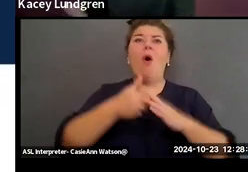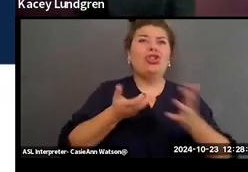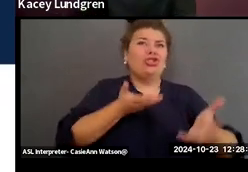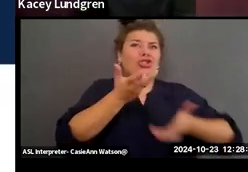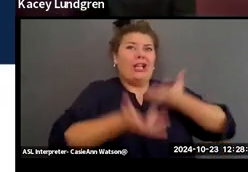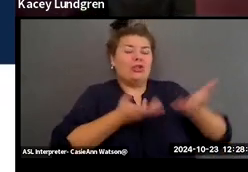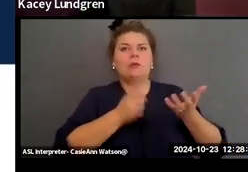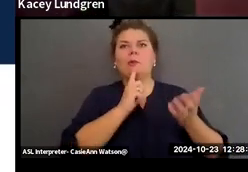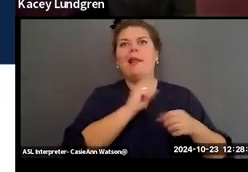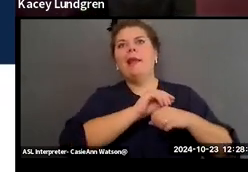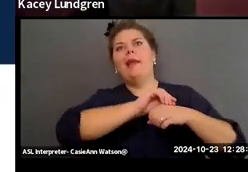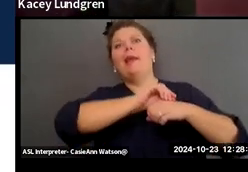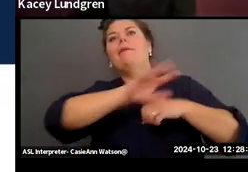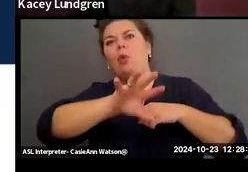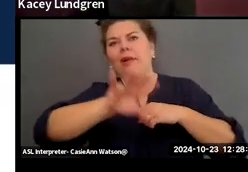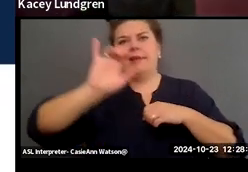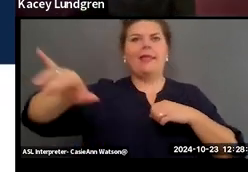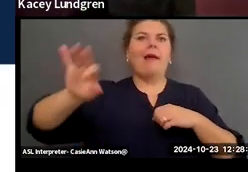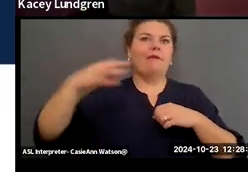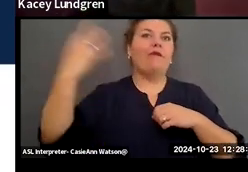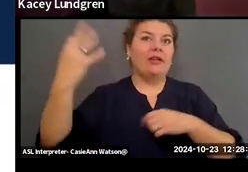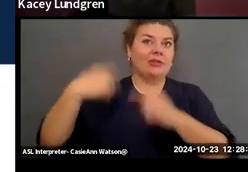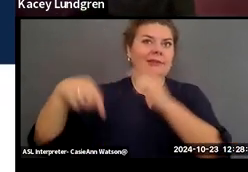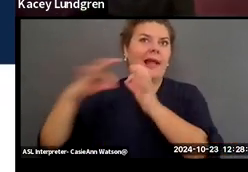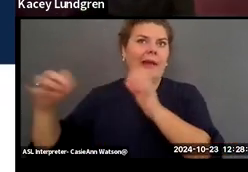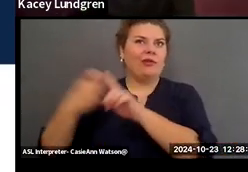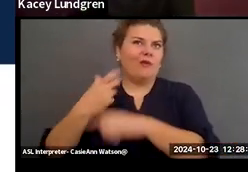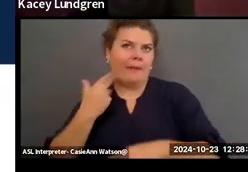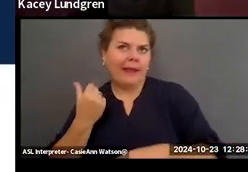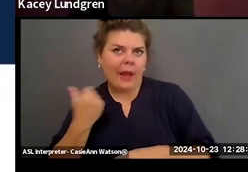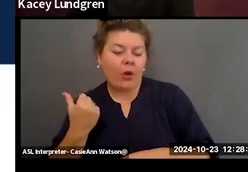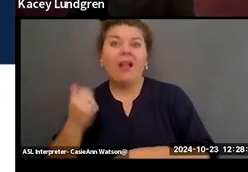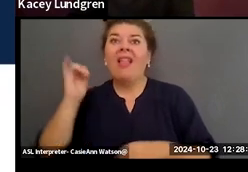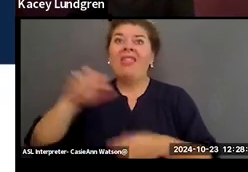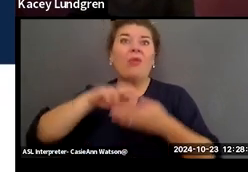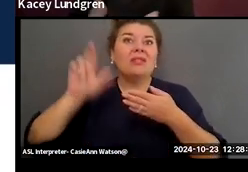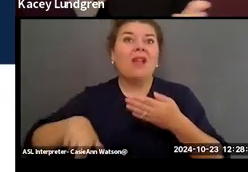heavily influenced the French Sign Language that Clerc brought, and the result was something new.